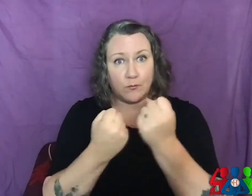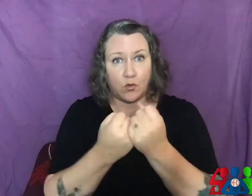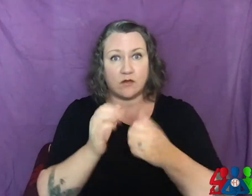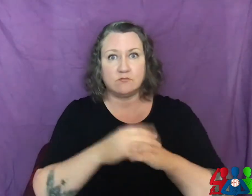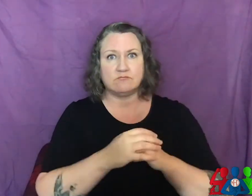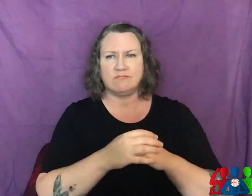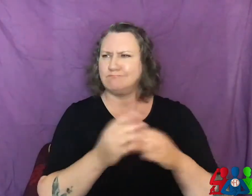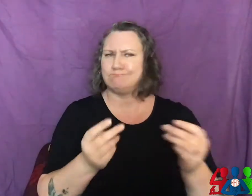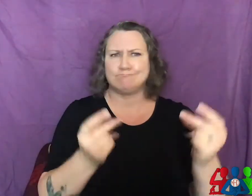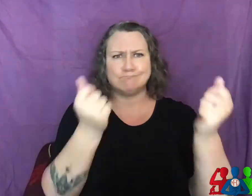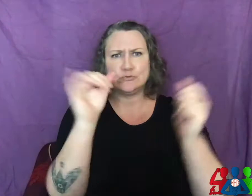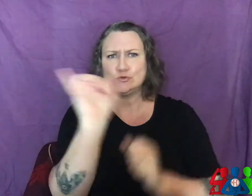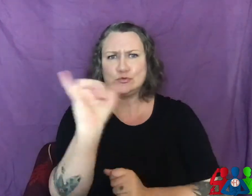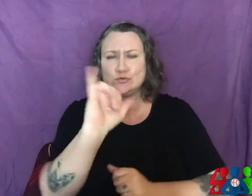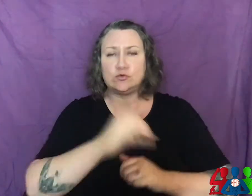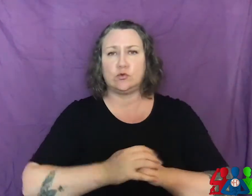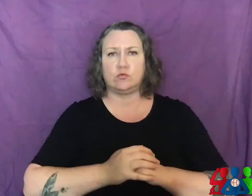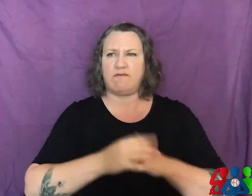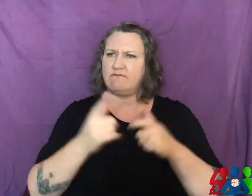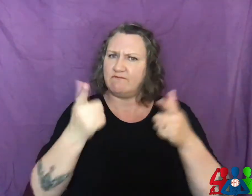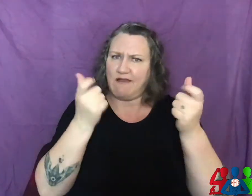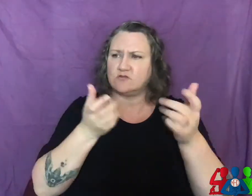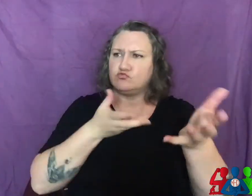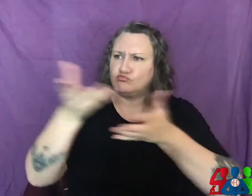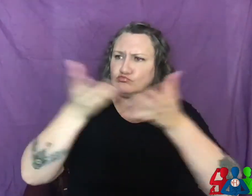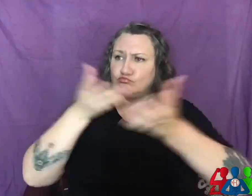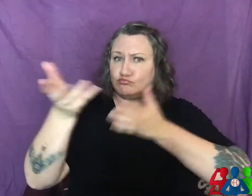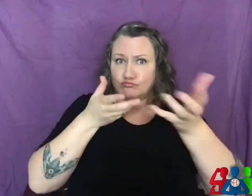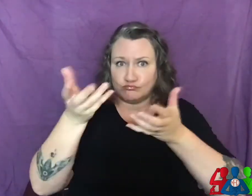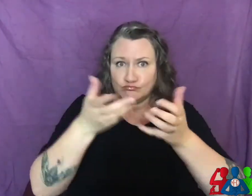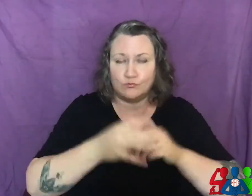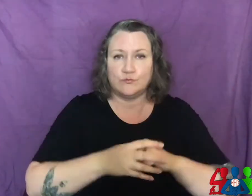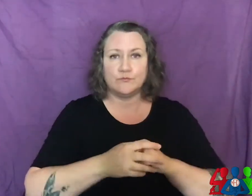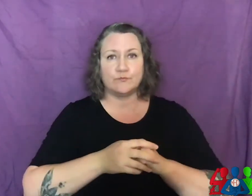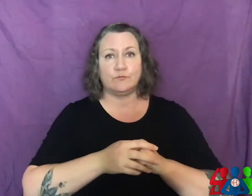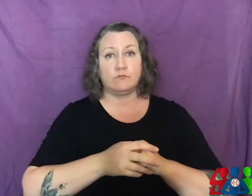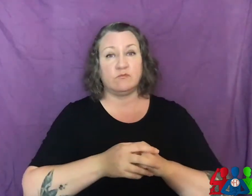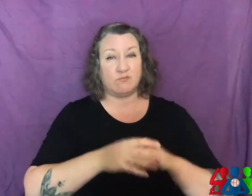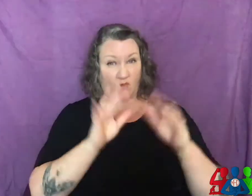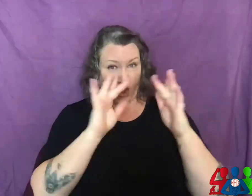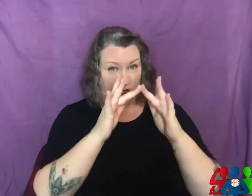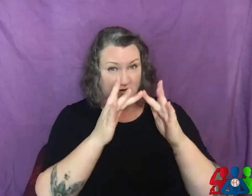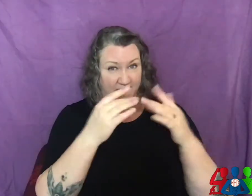a lot of people to provide support for them to finish these assignments, and they have ready